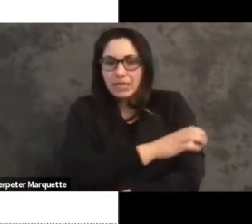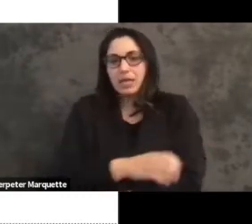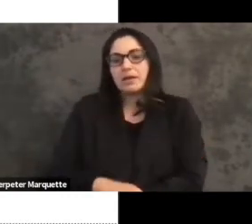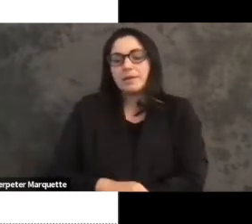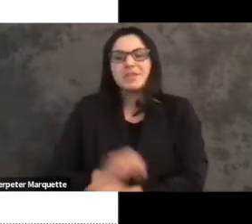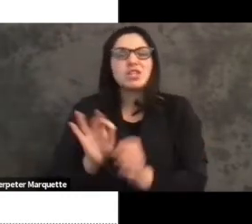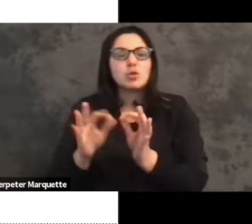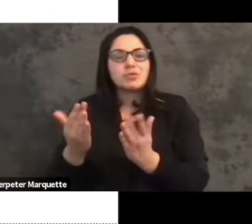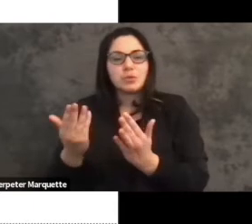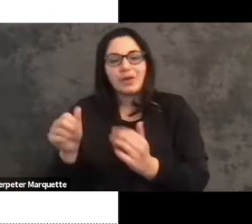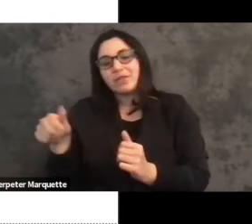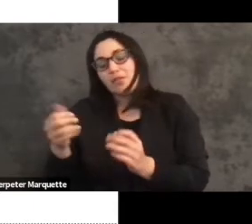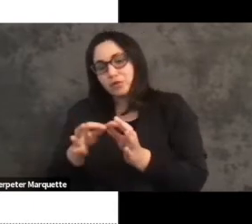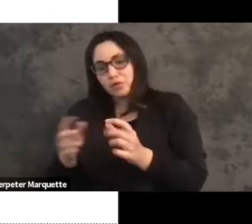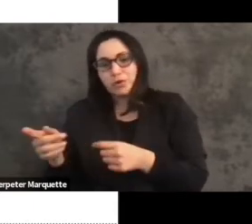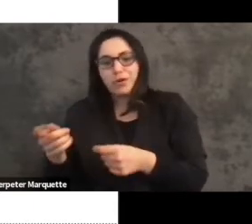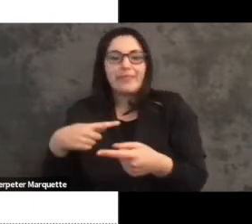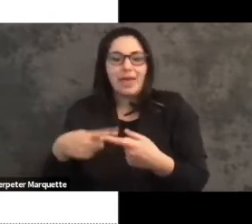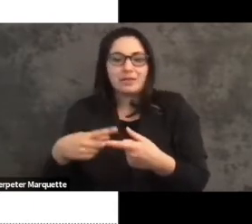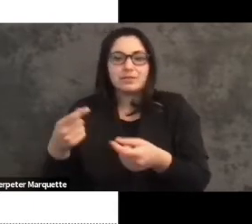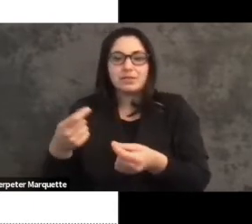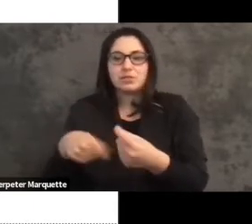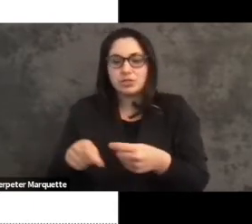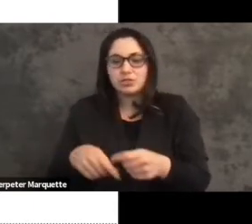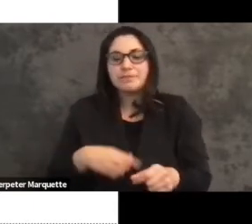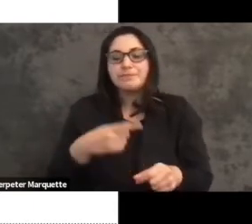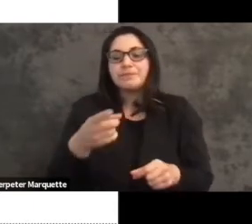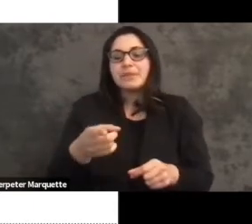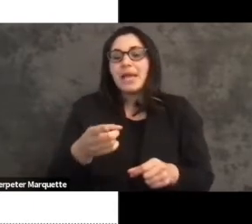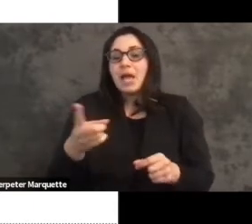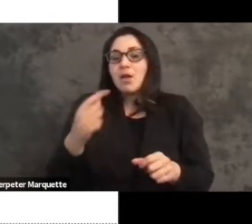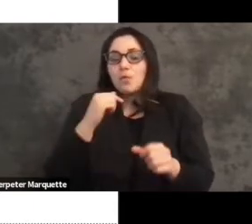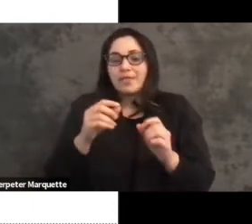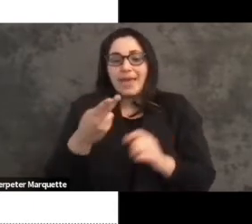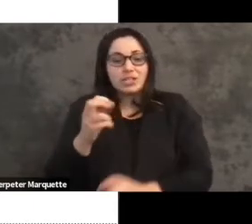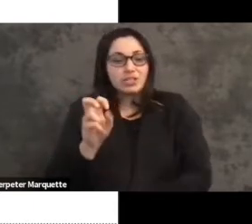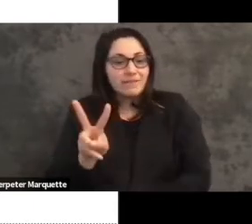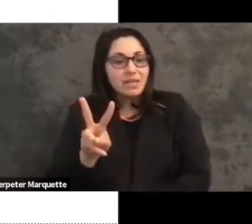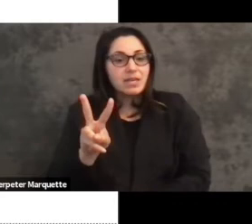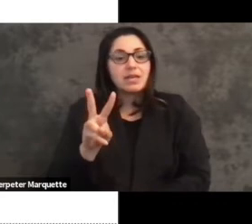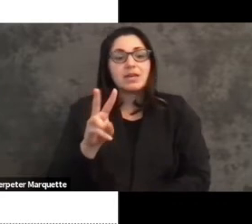San Francisco General Hospital, right off of our HIV clinic. I'm going to talk to you